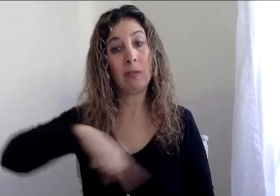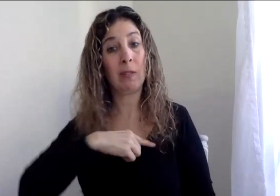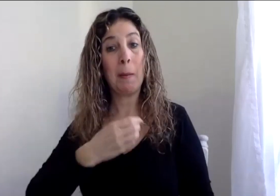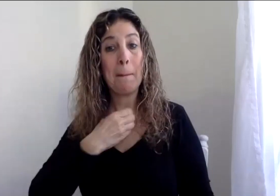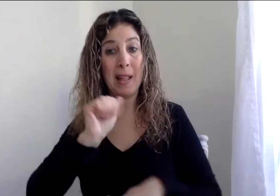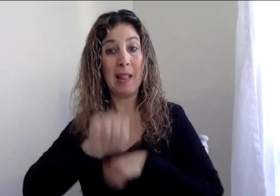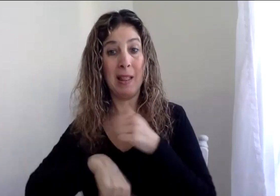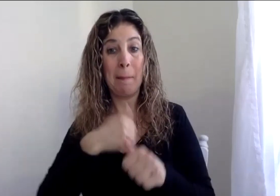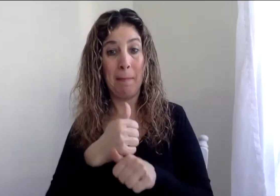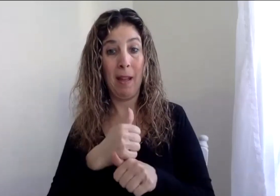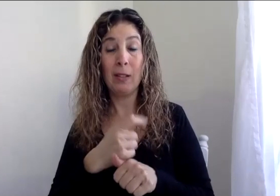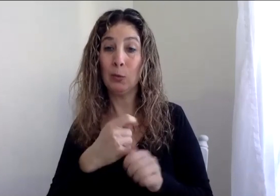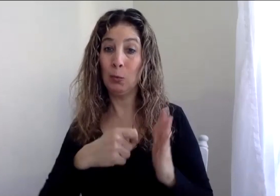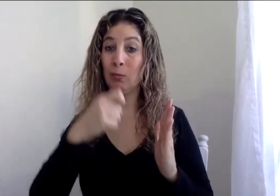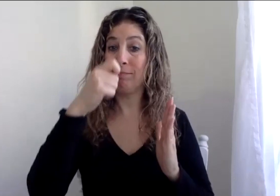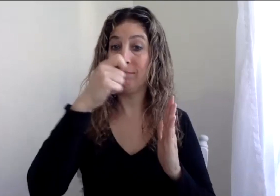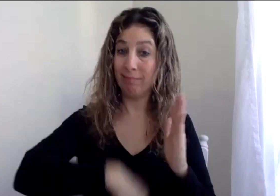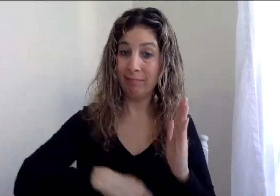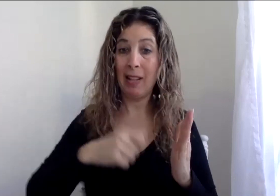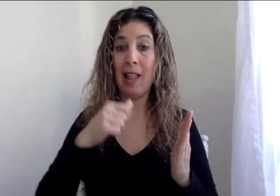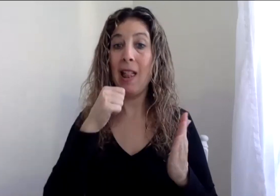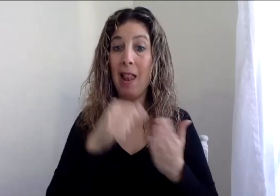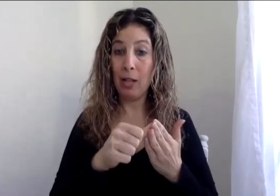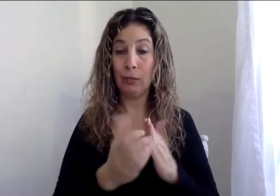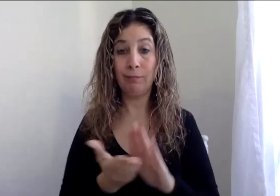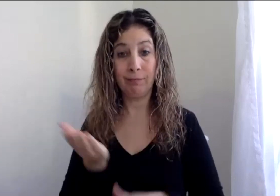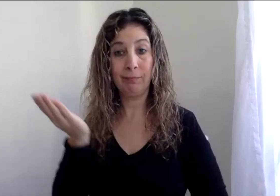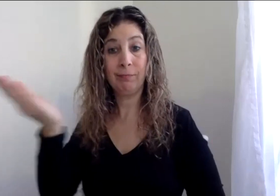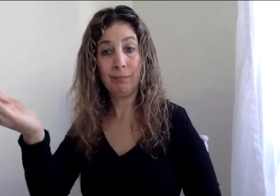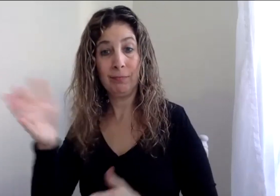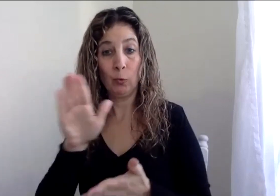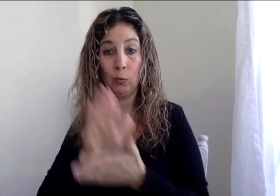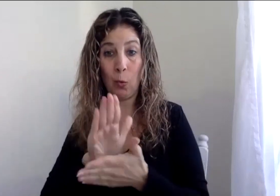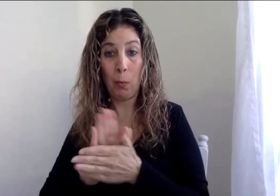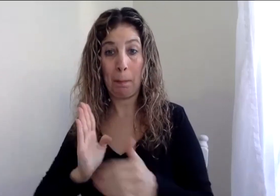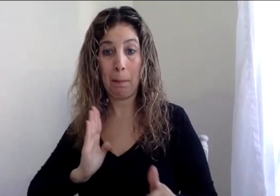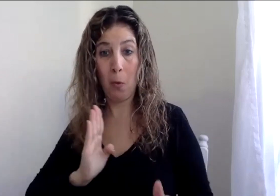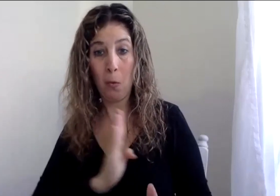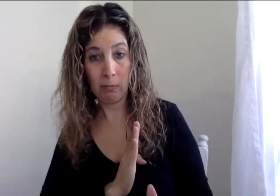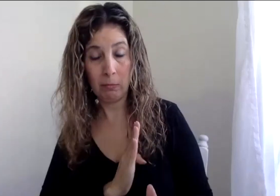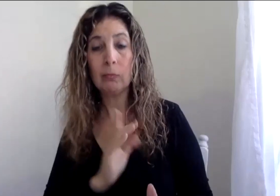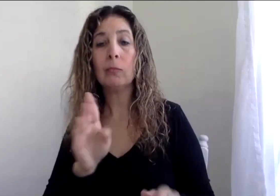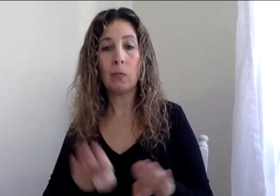So, that's a good reason for us the alumni association to write a letter and present it to the school board